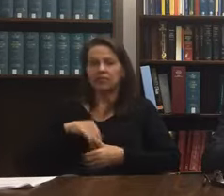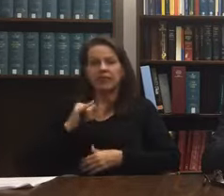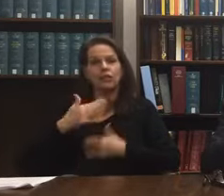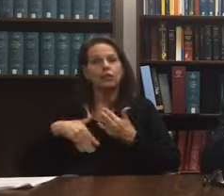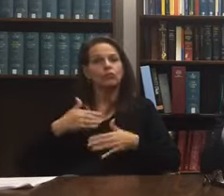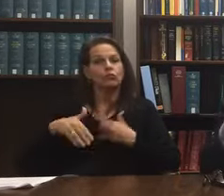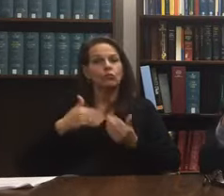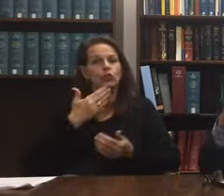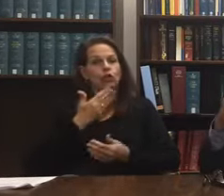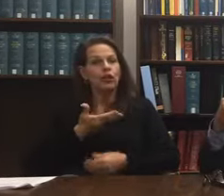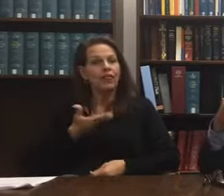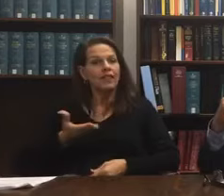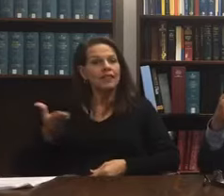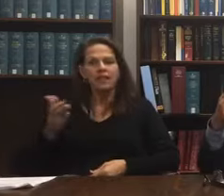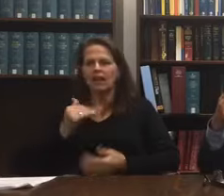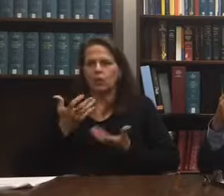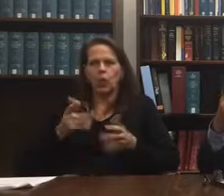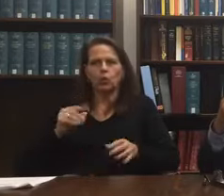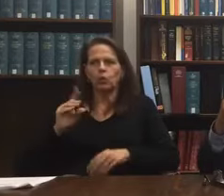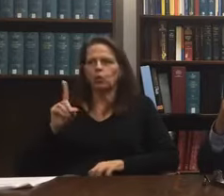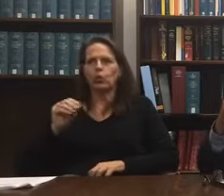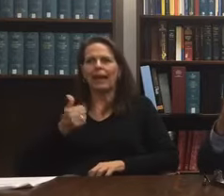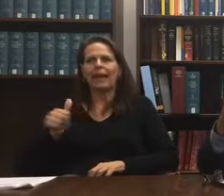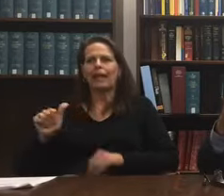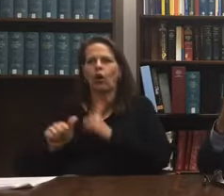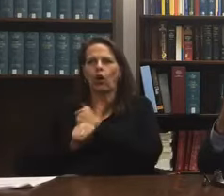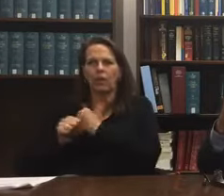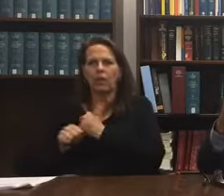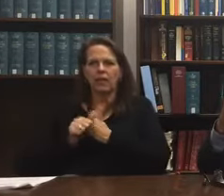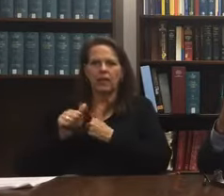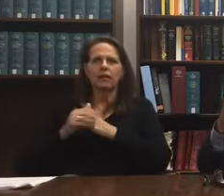want to I don't want to do any harm here they might ask if you want to do a